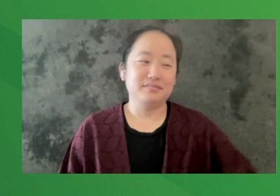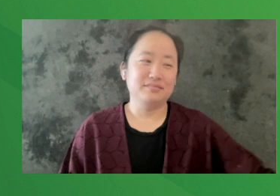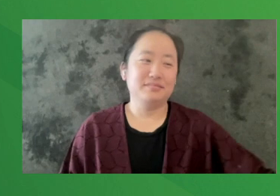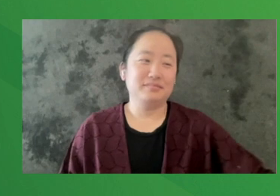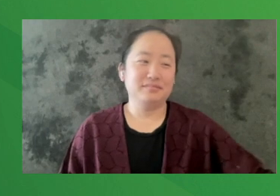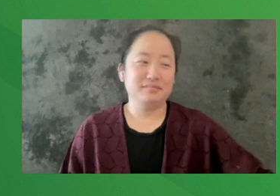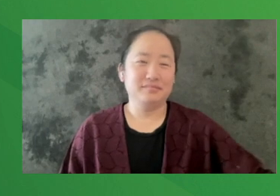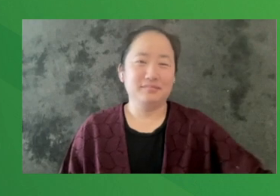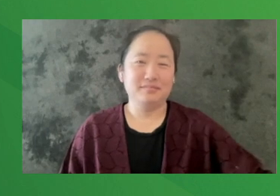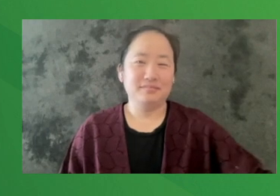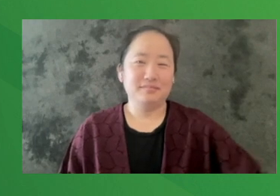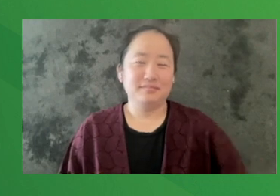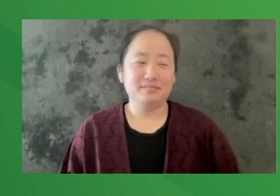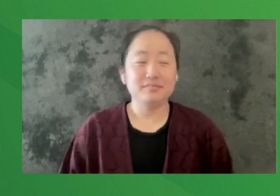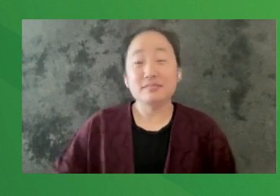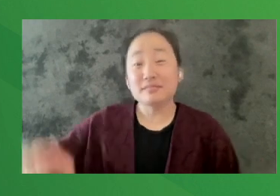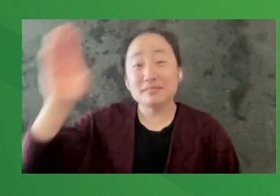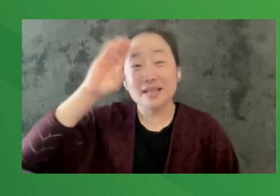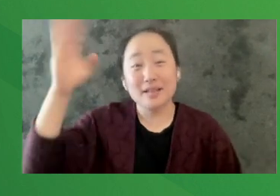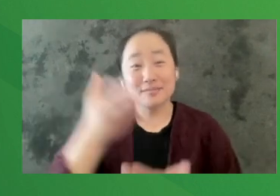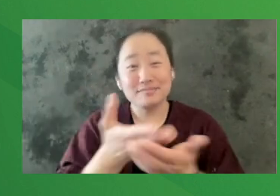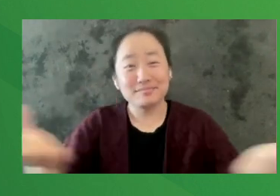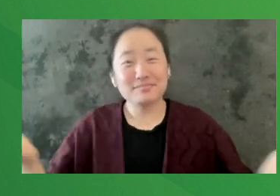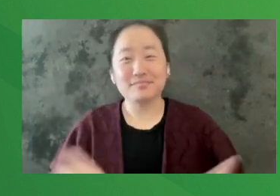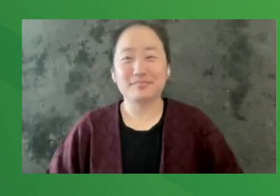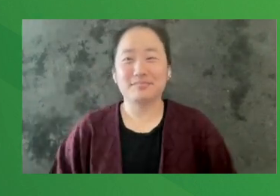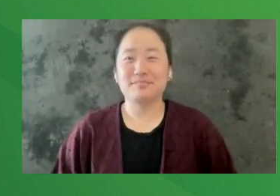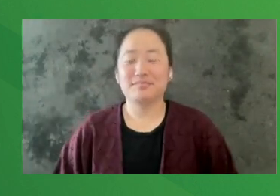Hello, everybody, and welcome to this afternoon's